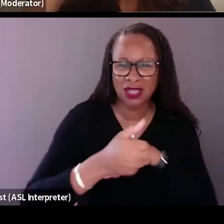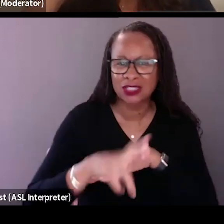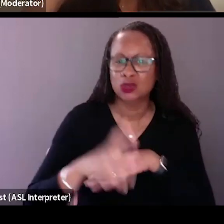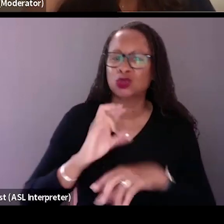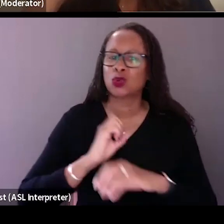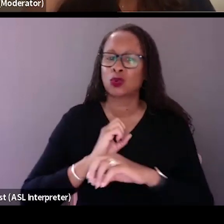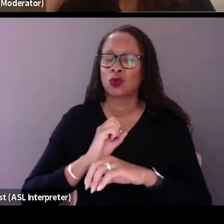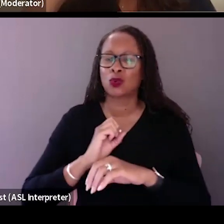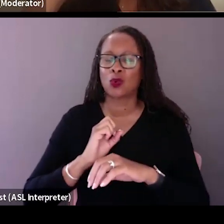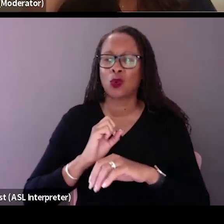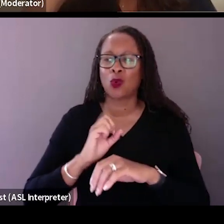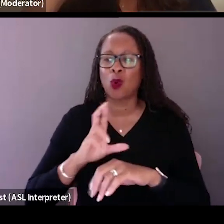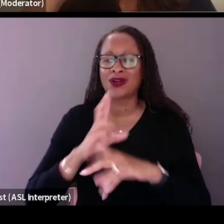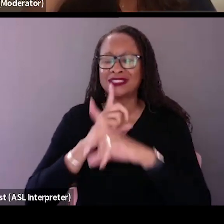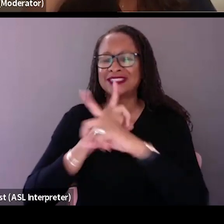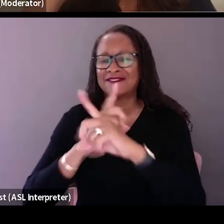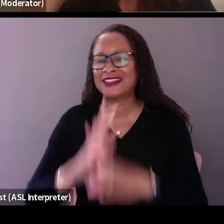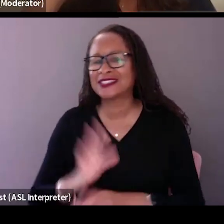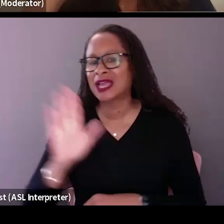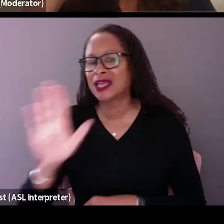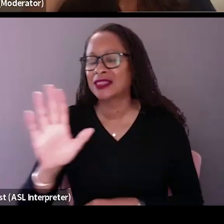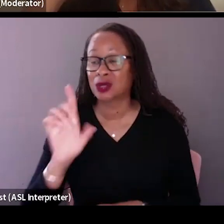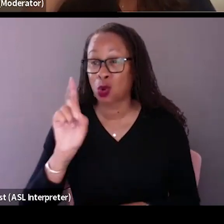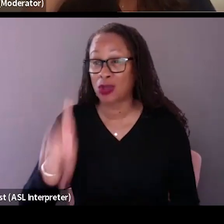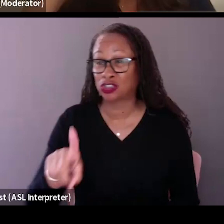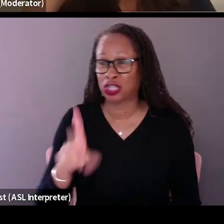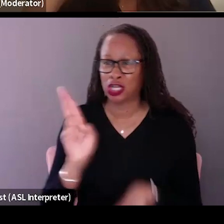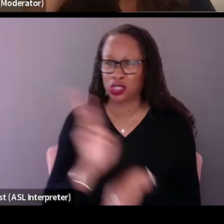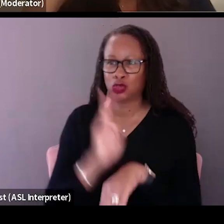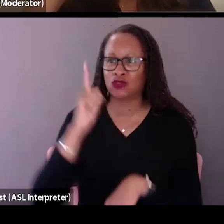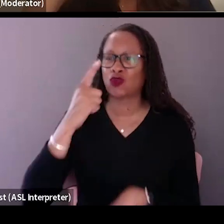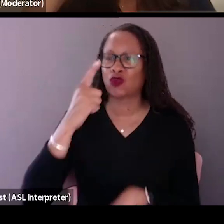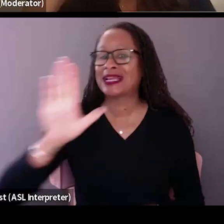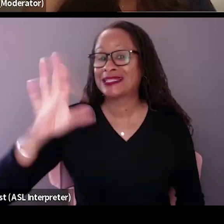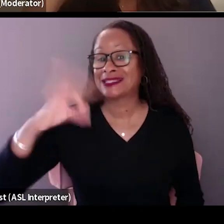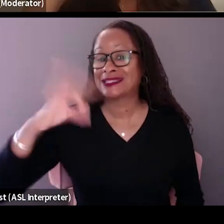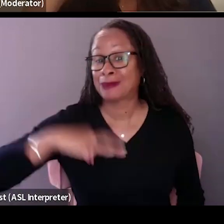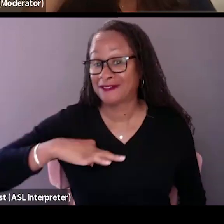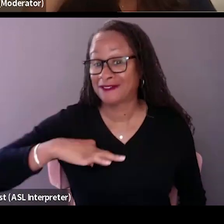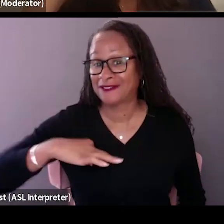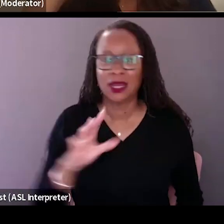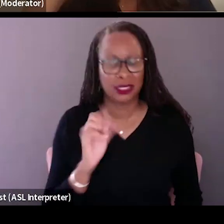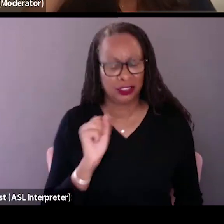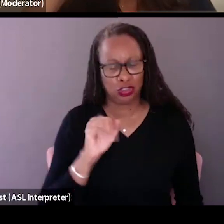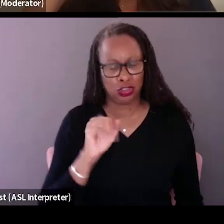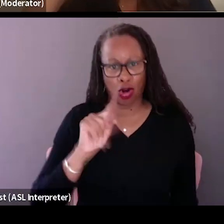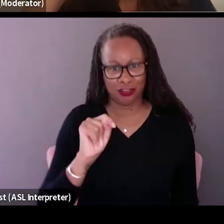and using it to his own advantage. You know, it's an art form that I think we see a lot,